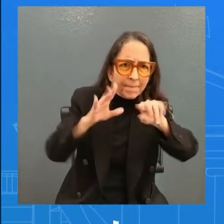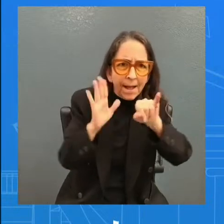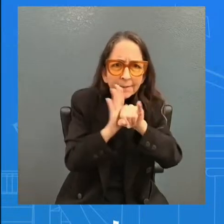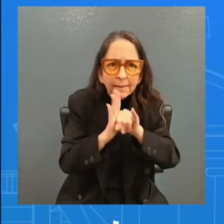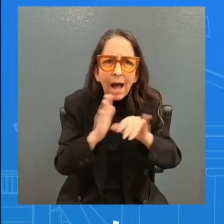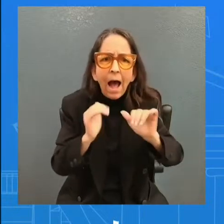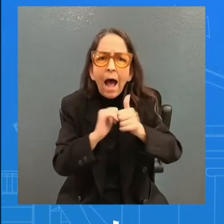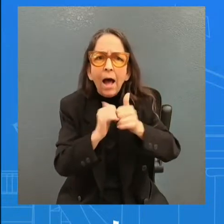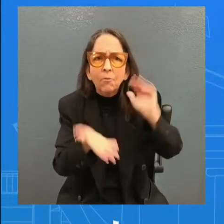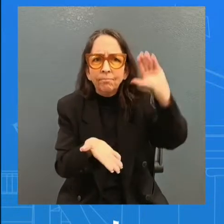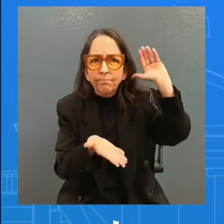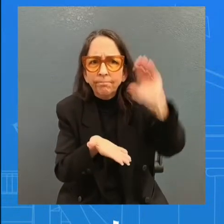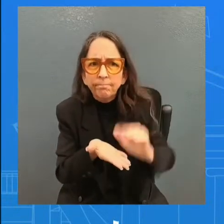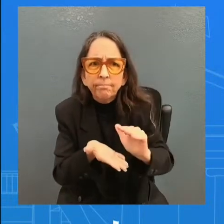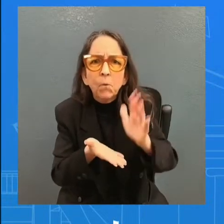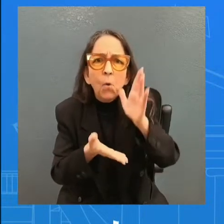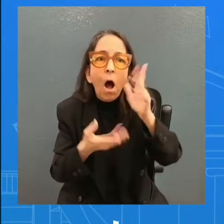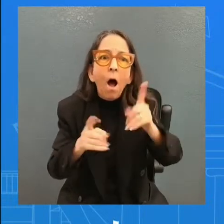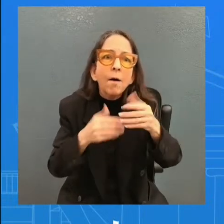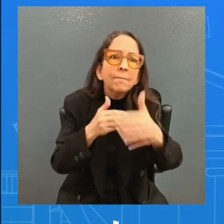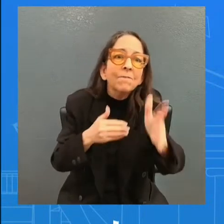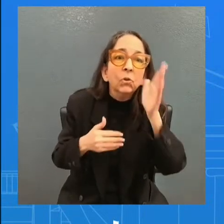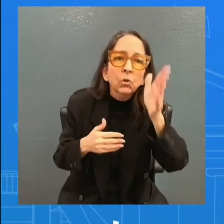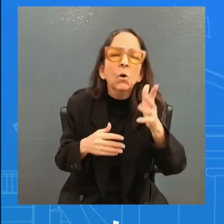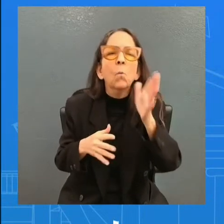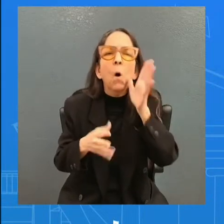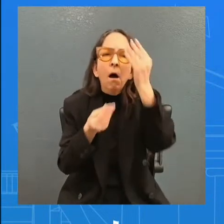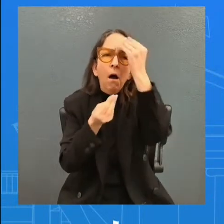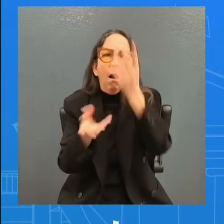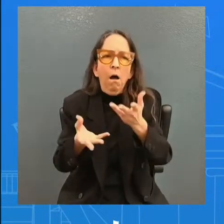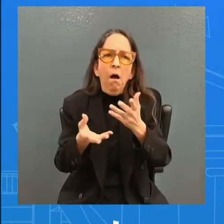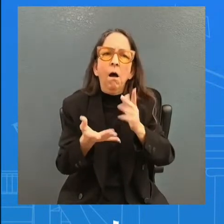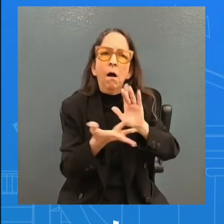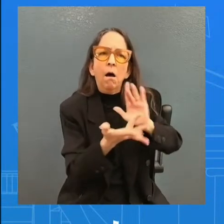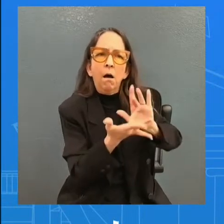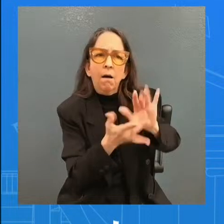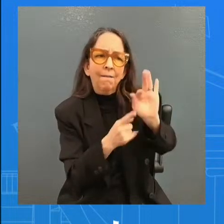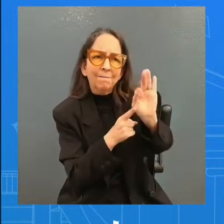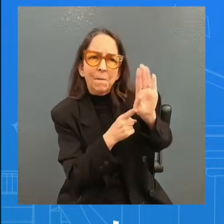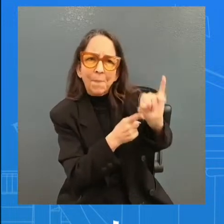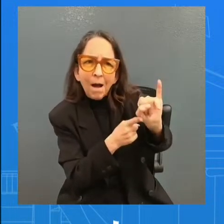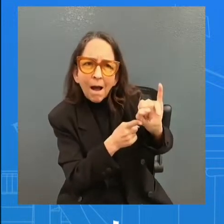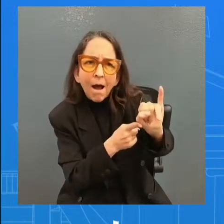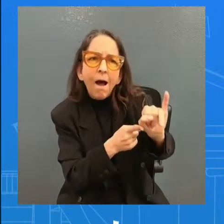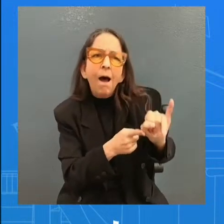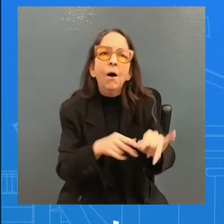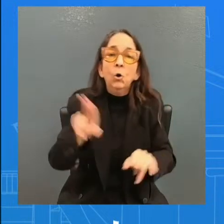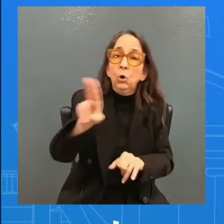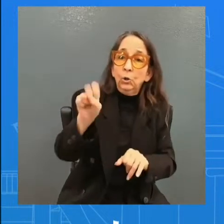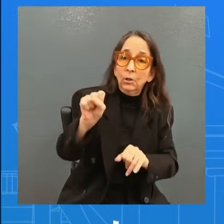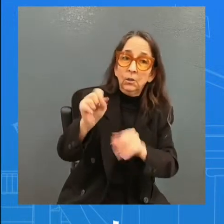to the U.S. Treasury Department, FBI. They could speak to specifics on this particular incident. But the president has been briefed,